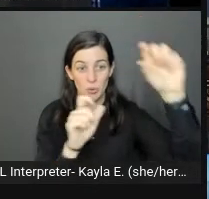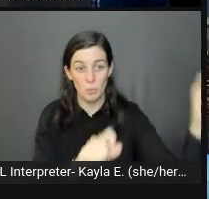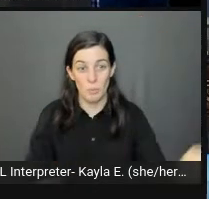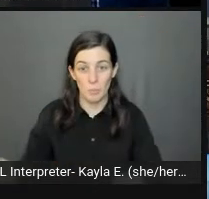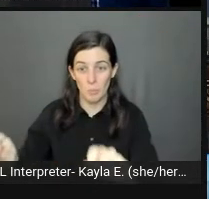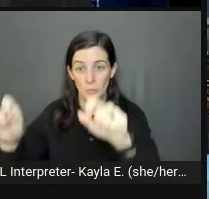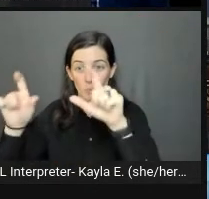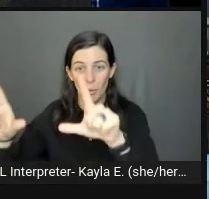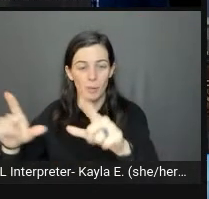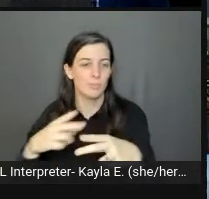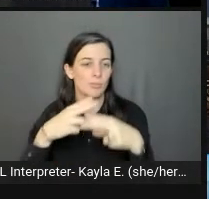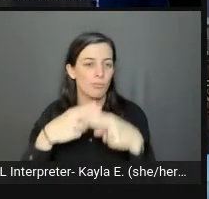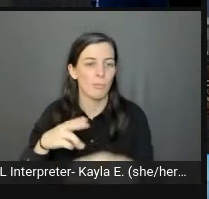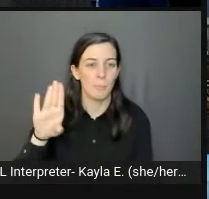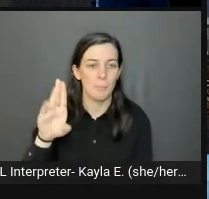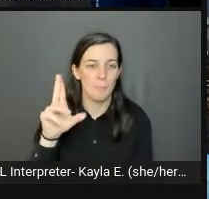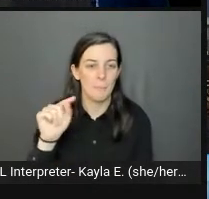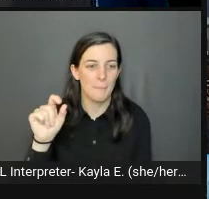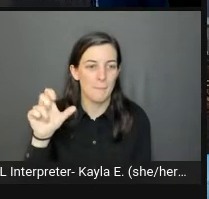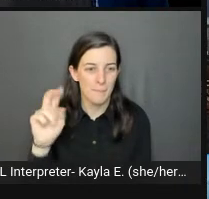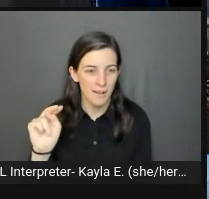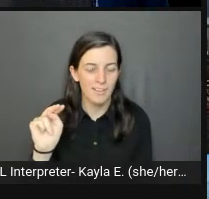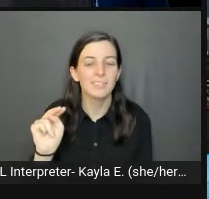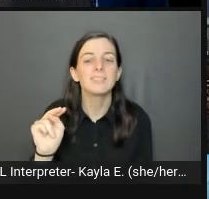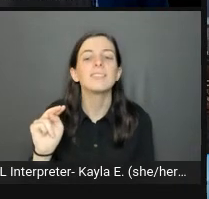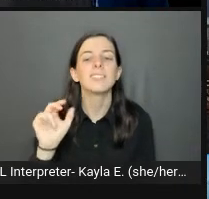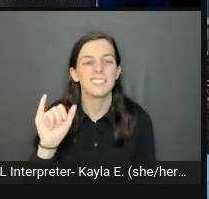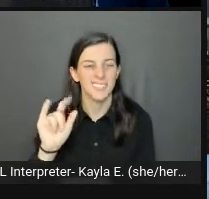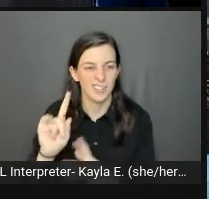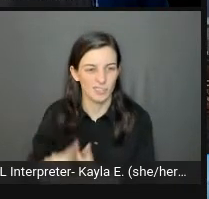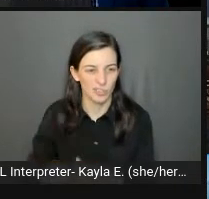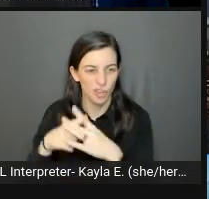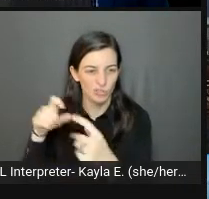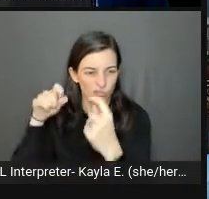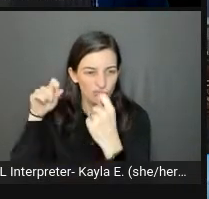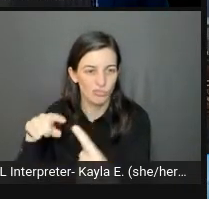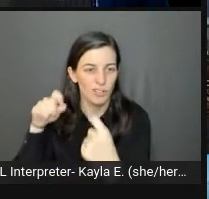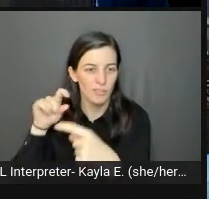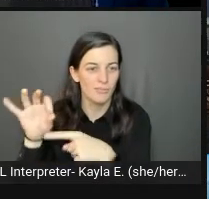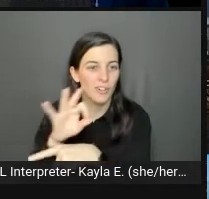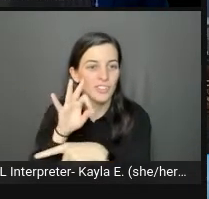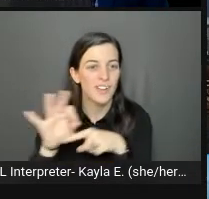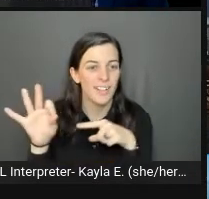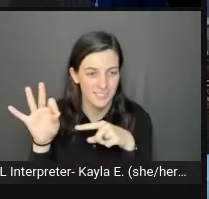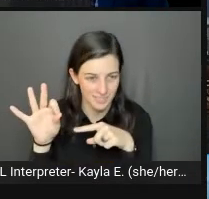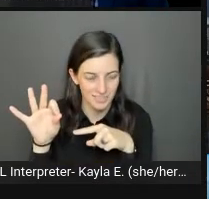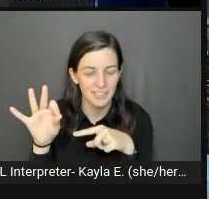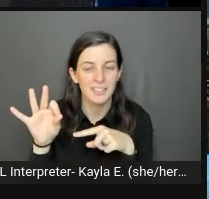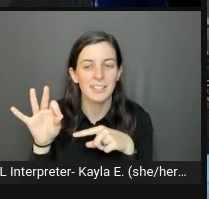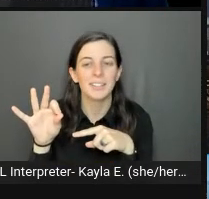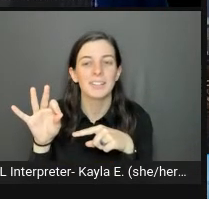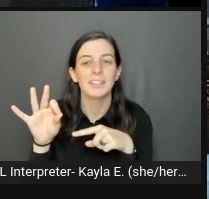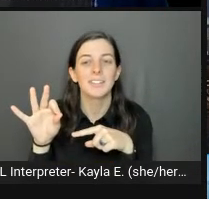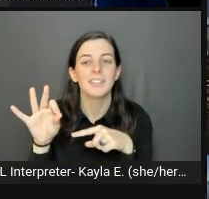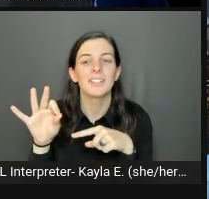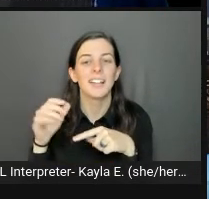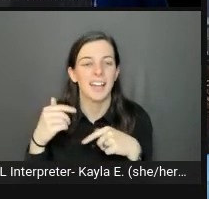that trigger functionality. The image itself has some appropriate alternate text if only I could find it.